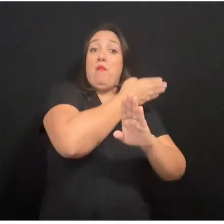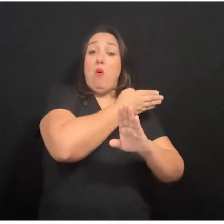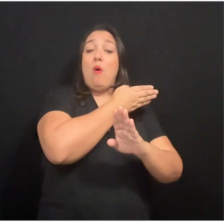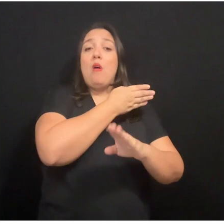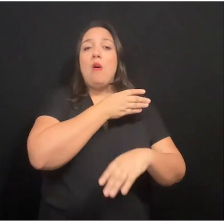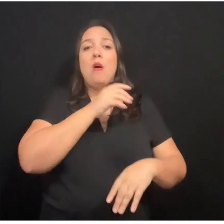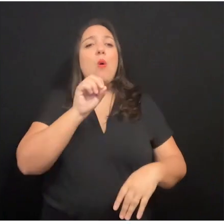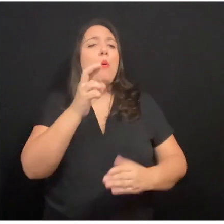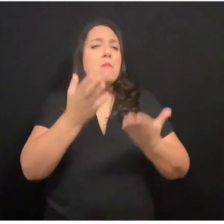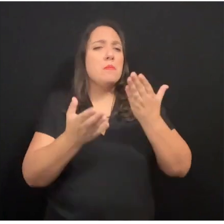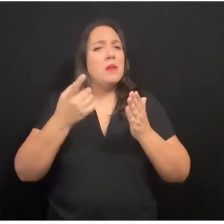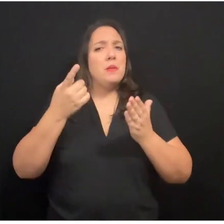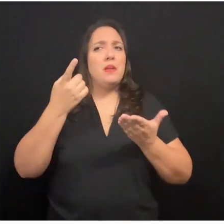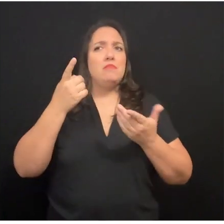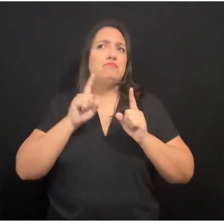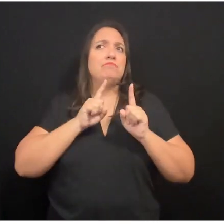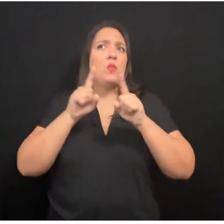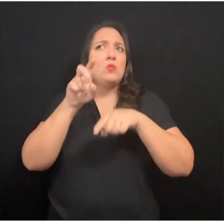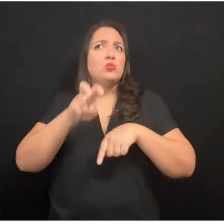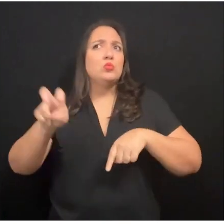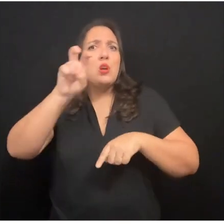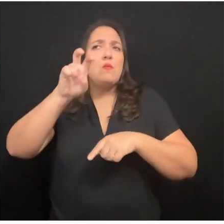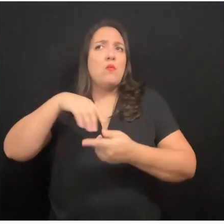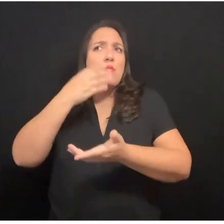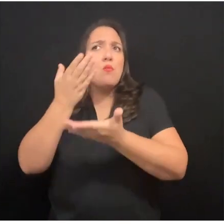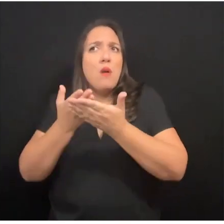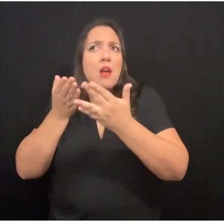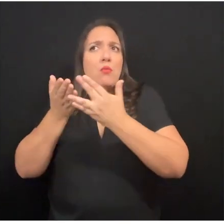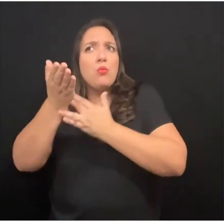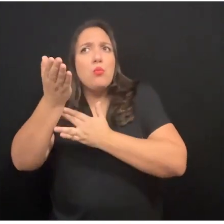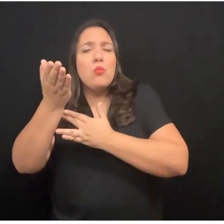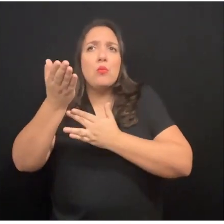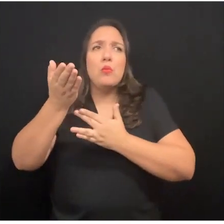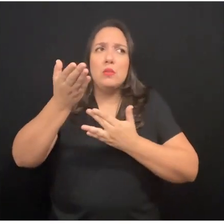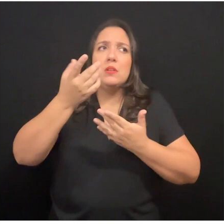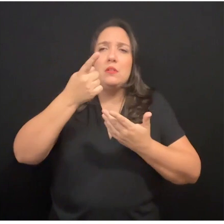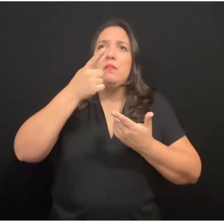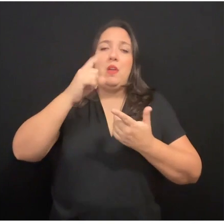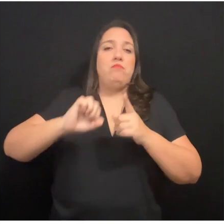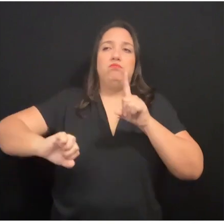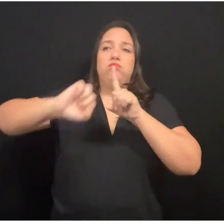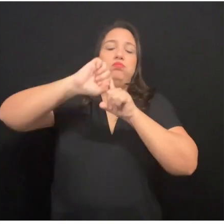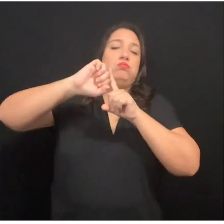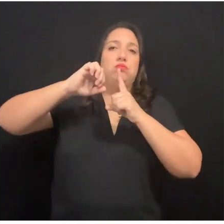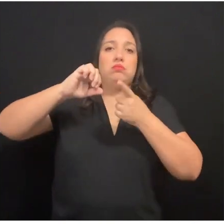and then there's people that suffer accidents on their way through their journey to migrate.